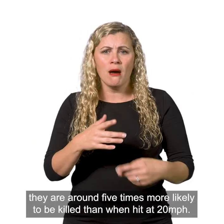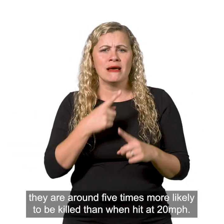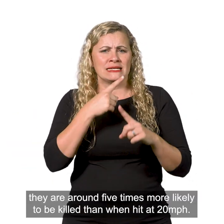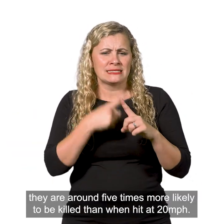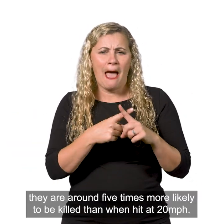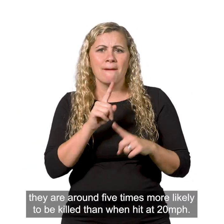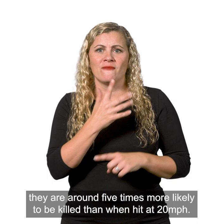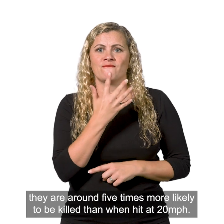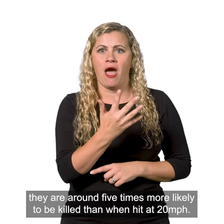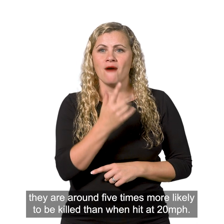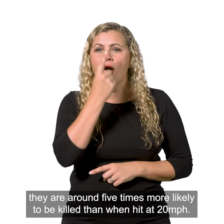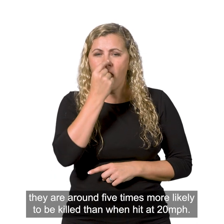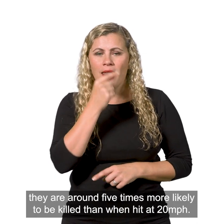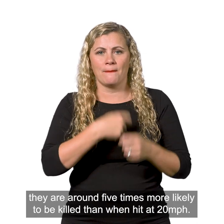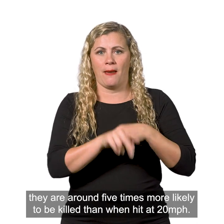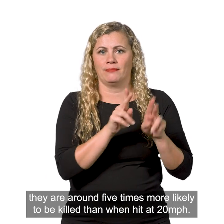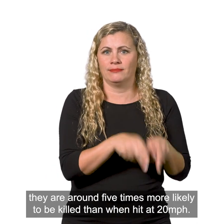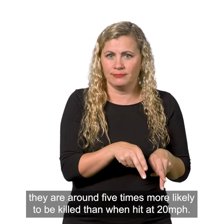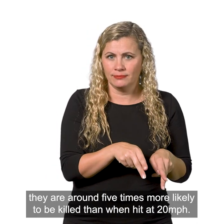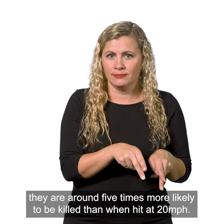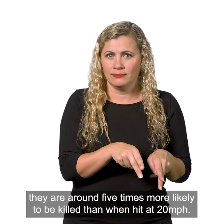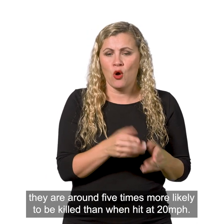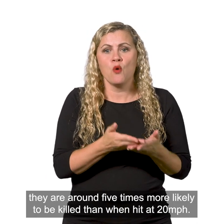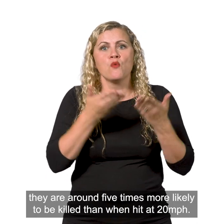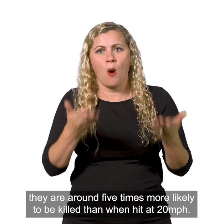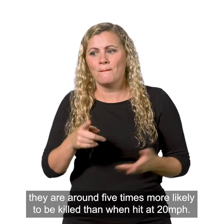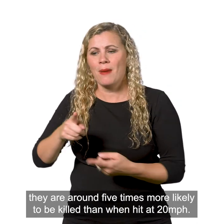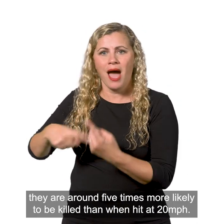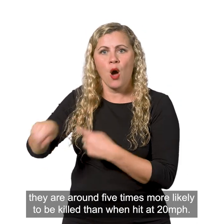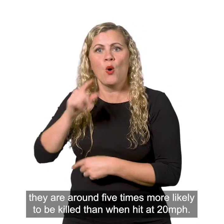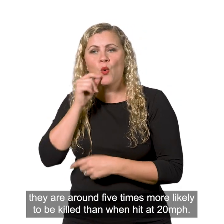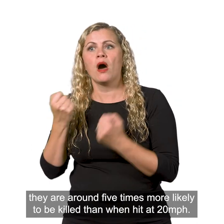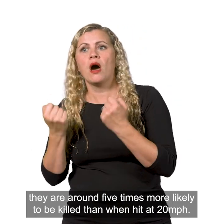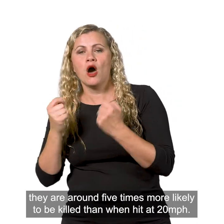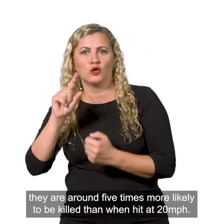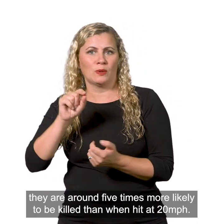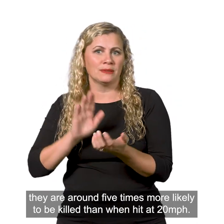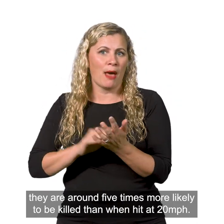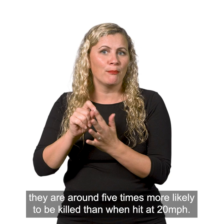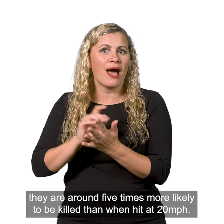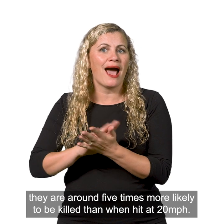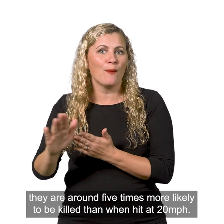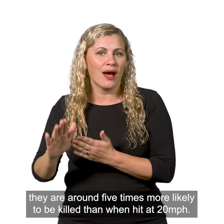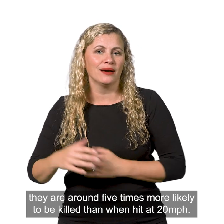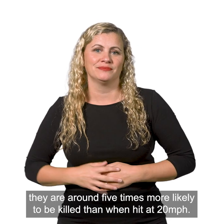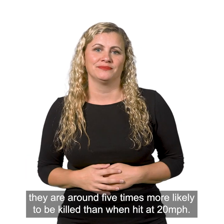they are around five times more likely to be killed than when hit at 20mph.